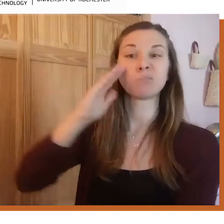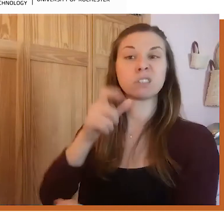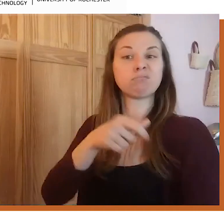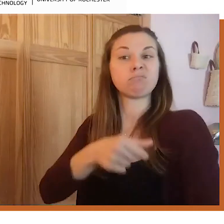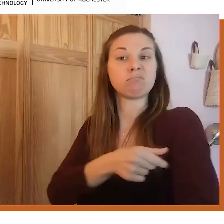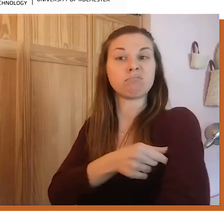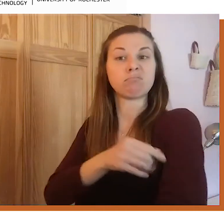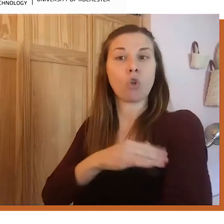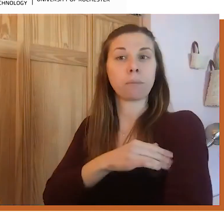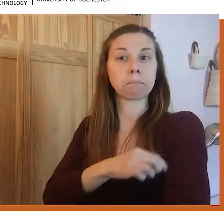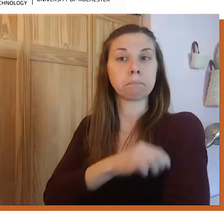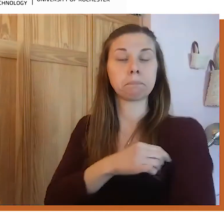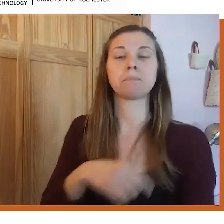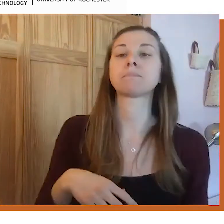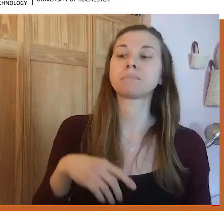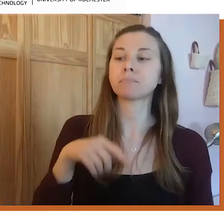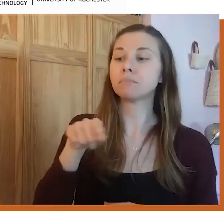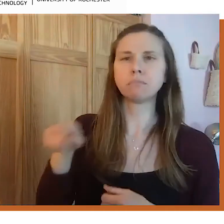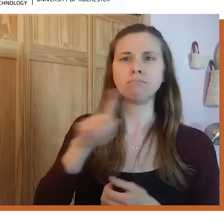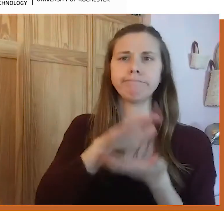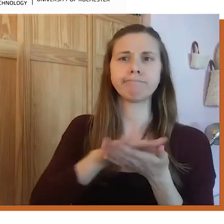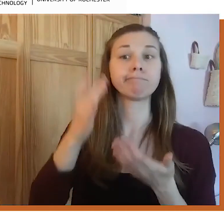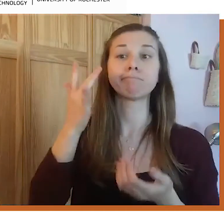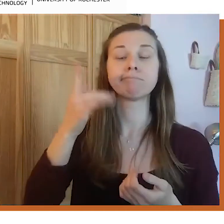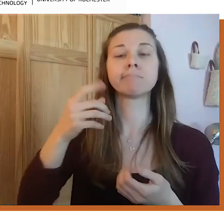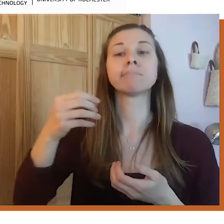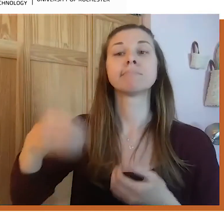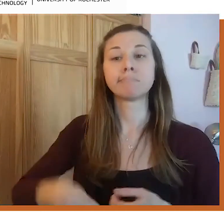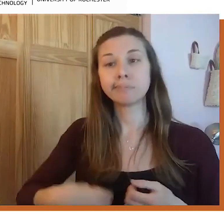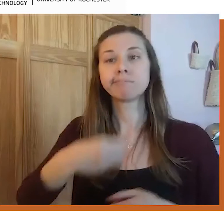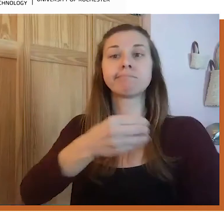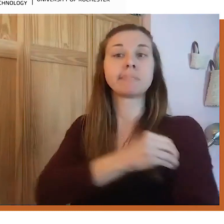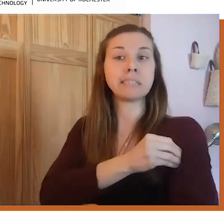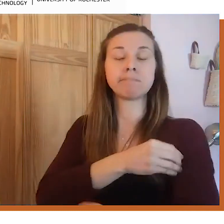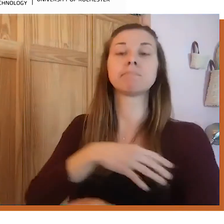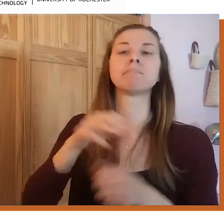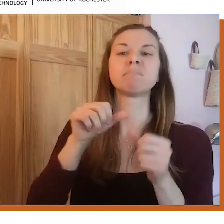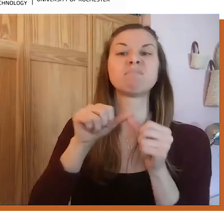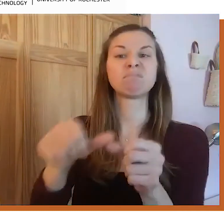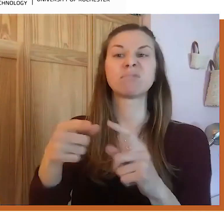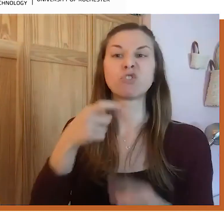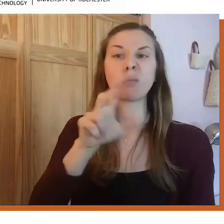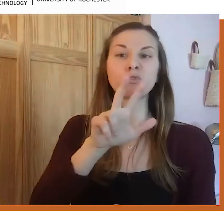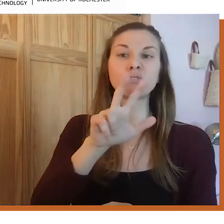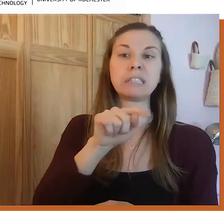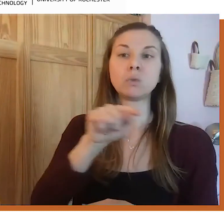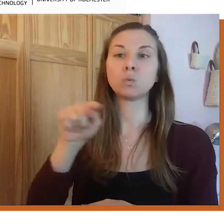and that typically goes in the arm. These devices are nice because they can last